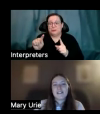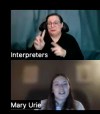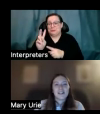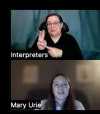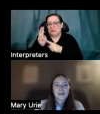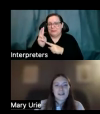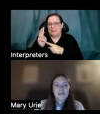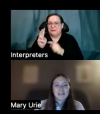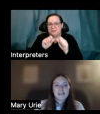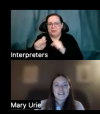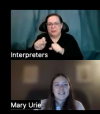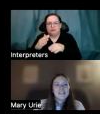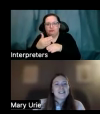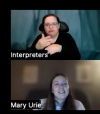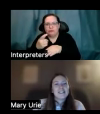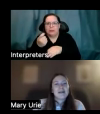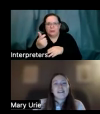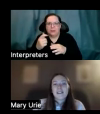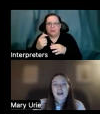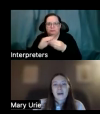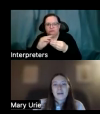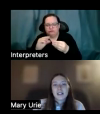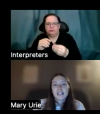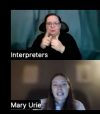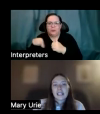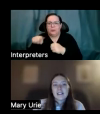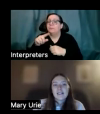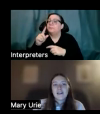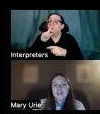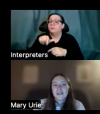to share a little bit with them, they're Another option is also